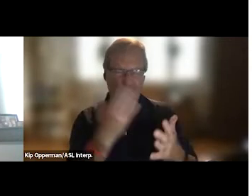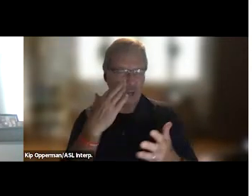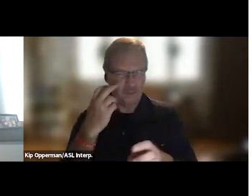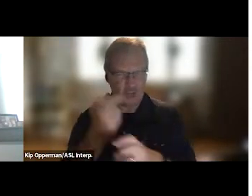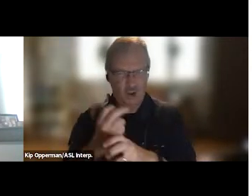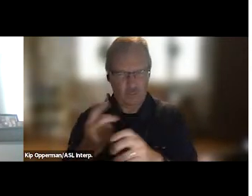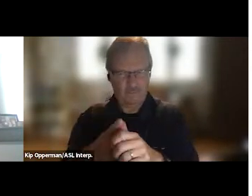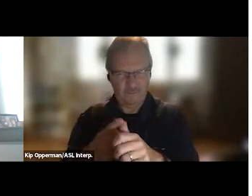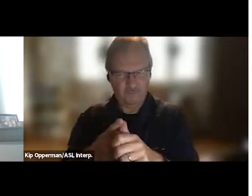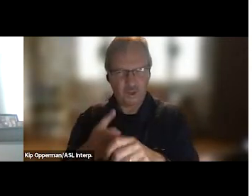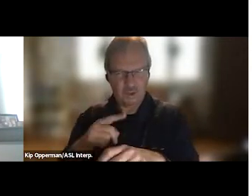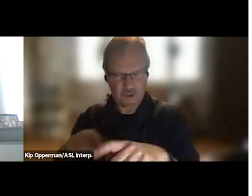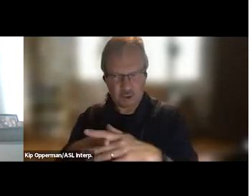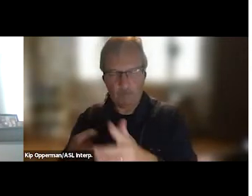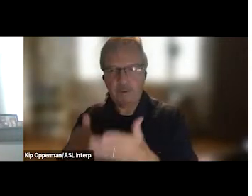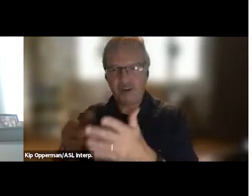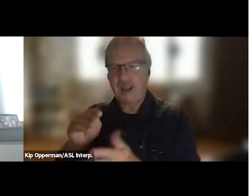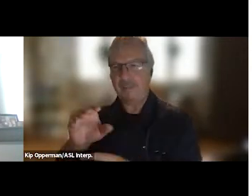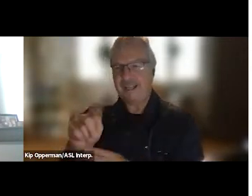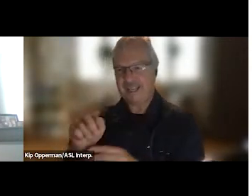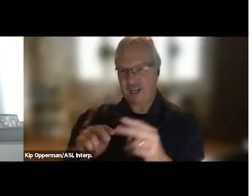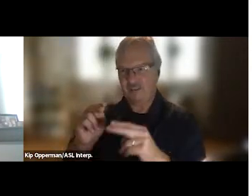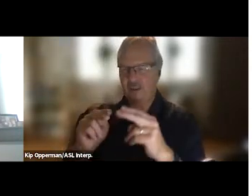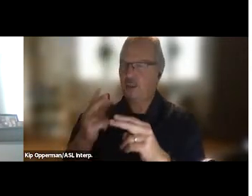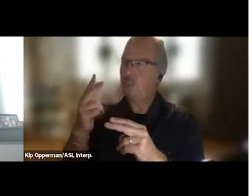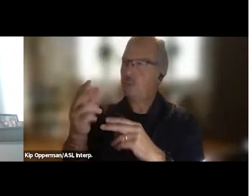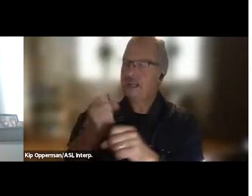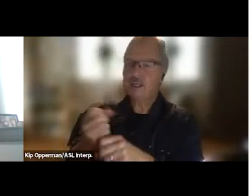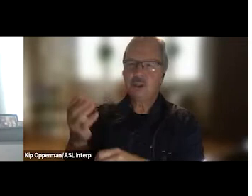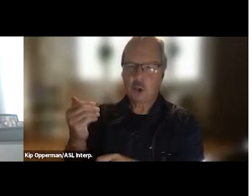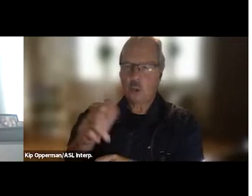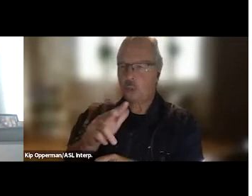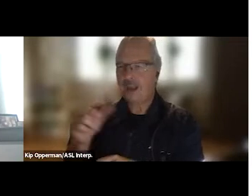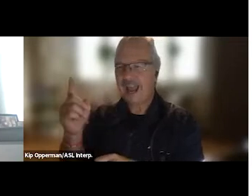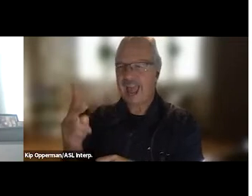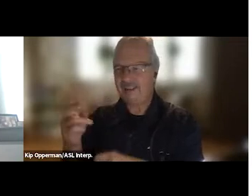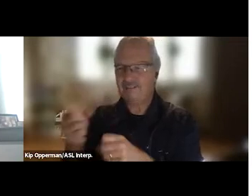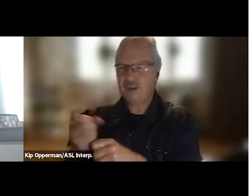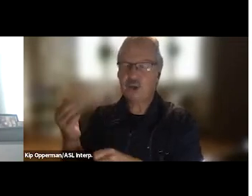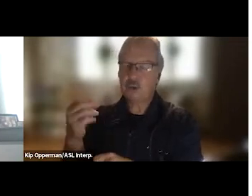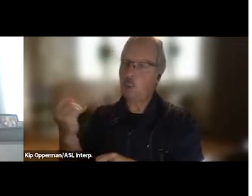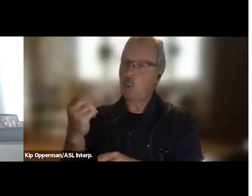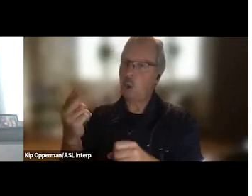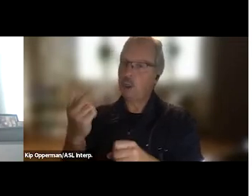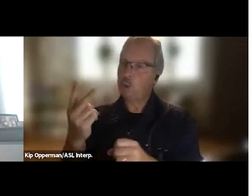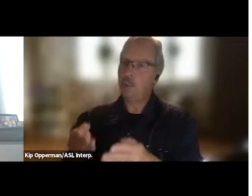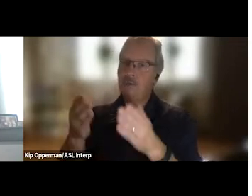started providing a maintainer facility three years ago, three and a half years ago, there were only two providers on this list.